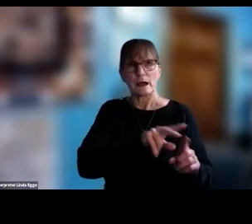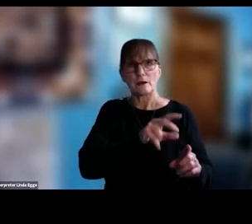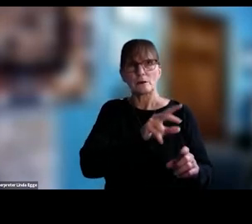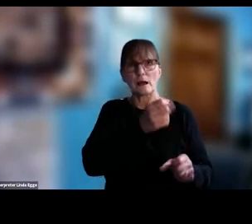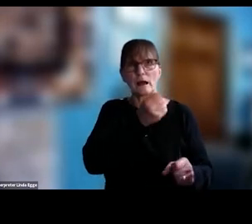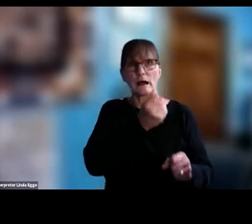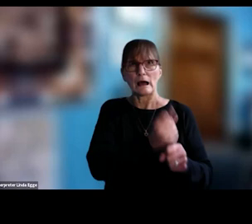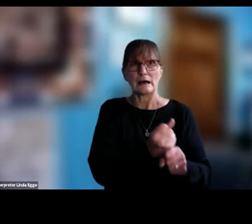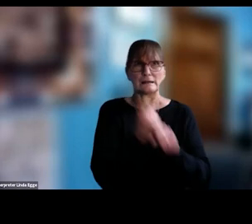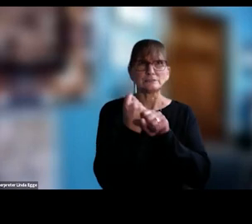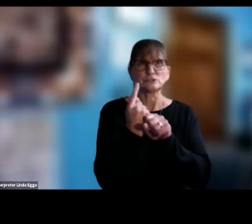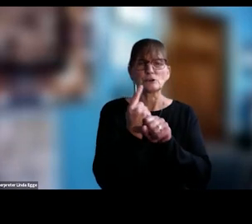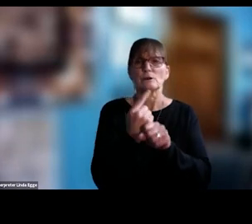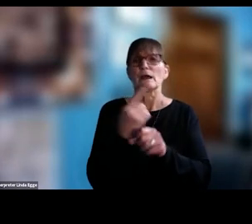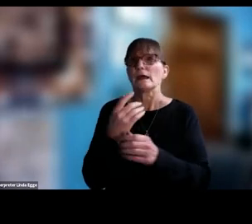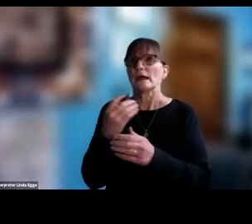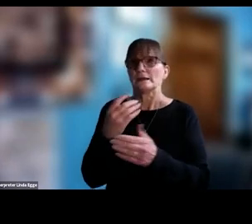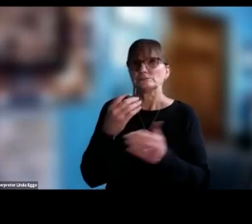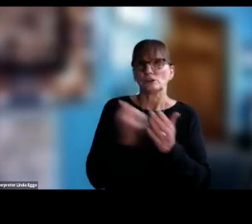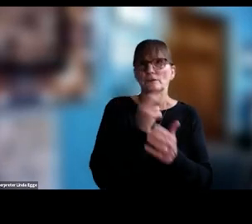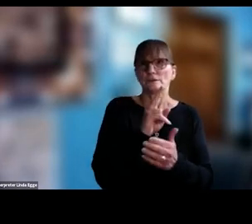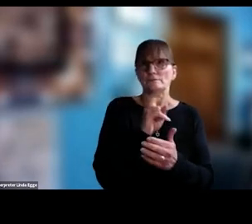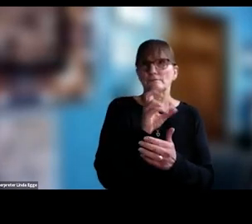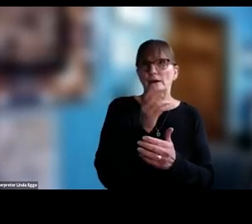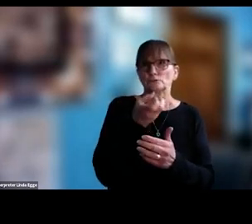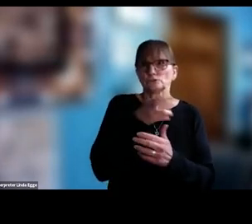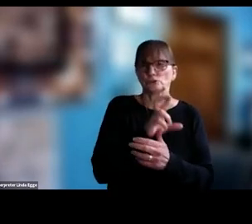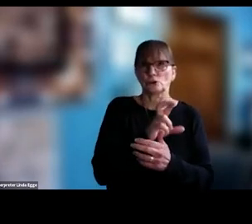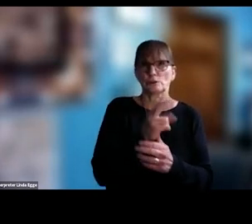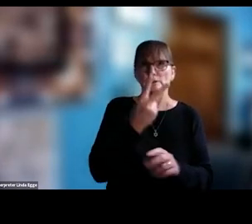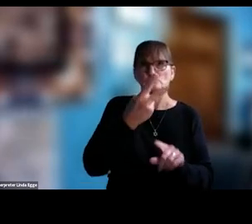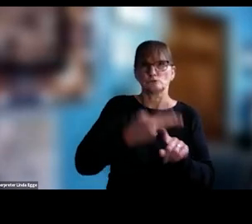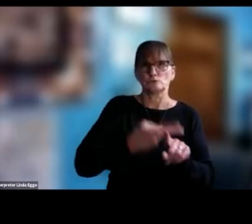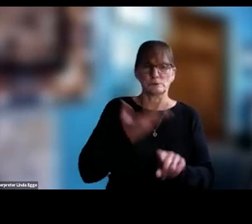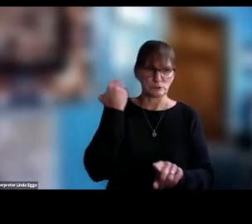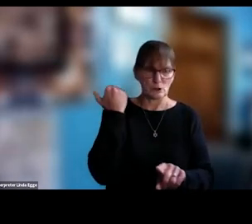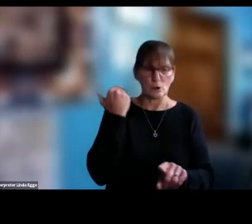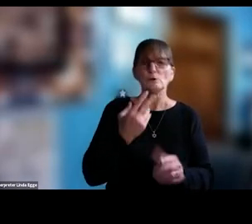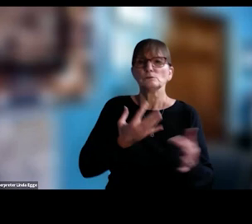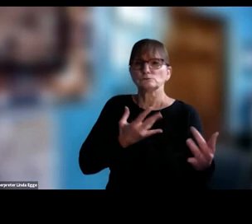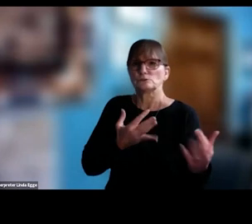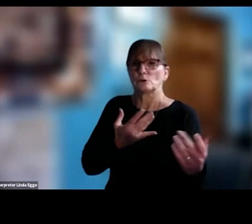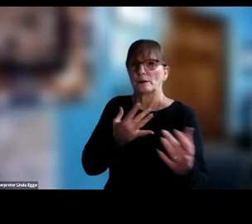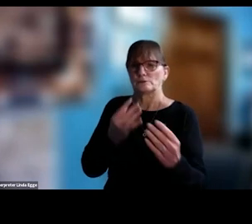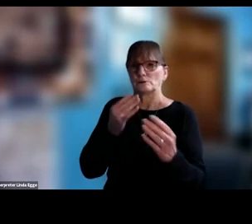and she got her voucher about two months ago. So now she's, you know, just waiting to get her apartment all fixed up. [Elisa] Yes.